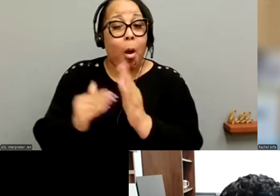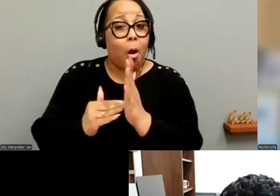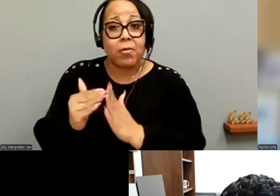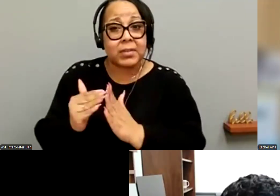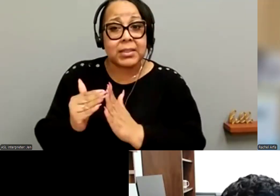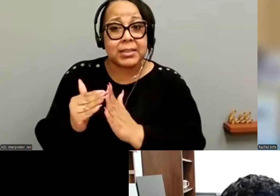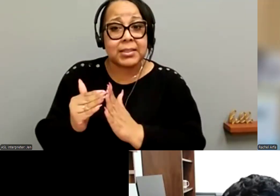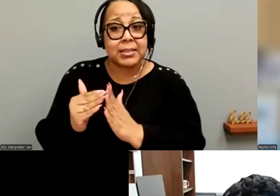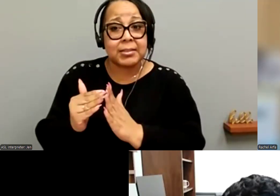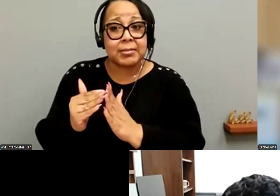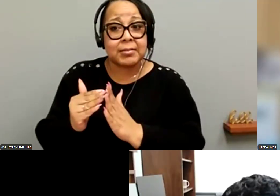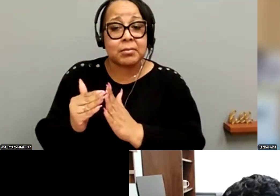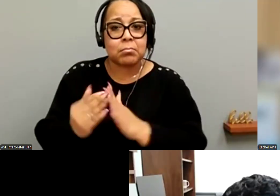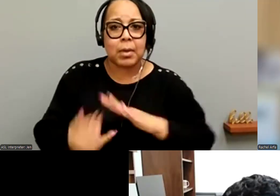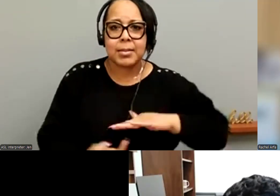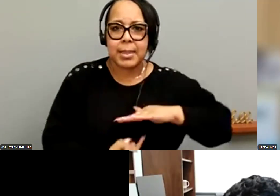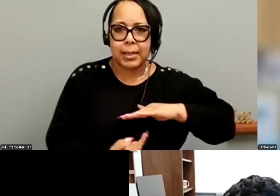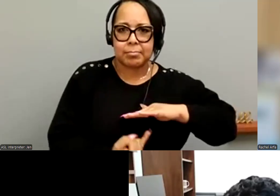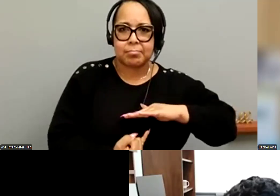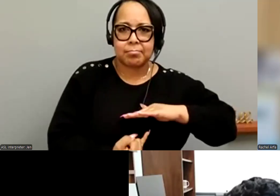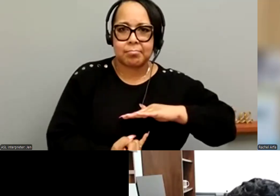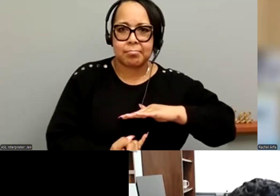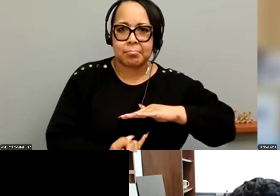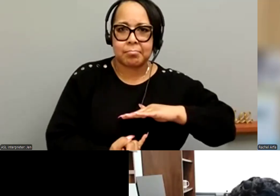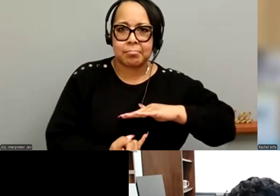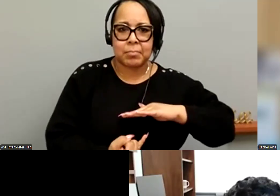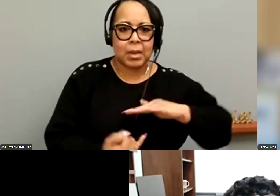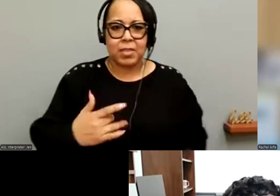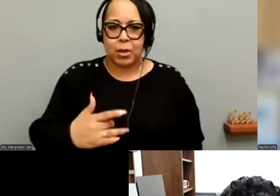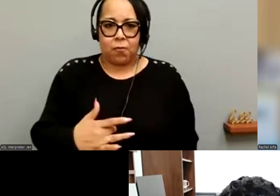13:11:23 isolated. They don't feel like 13:11:24 they are a part of their